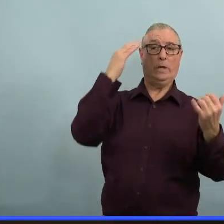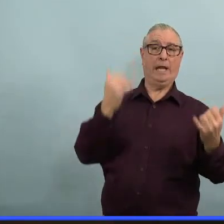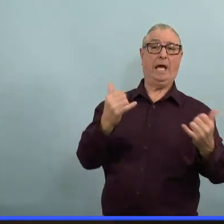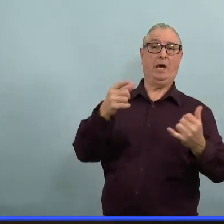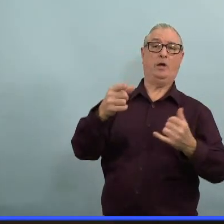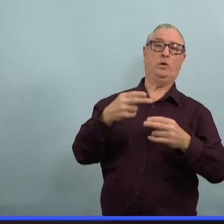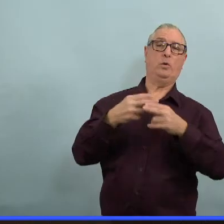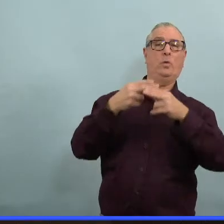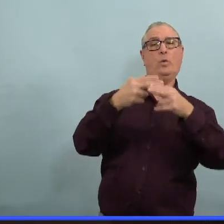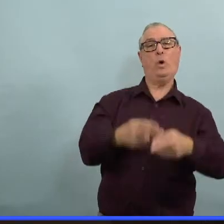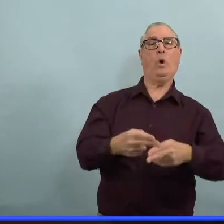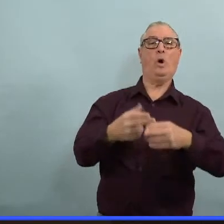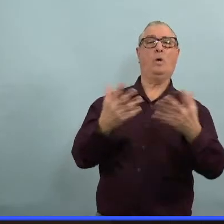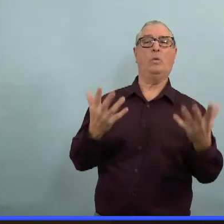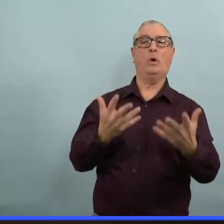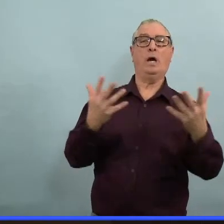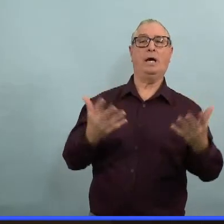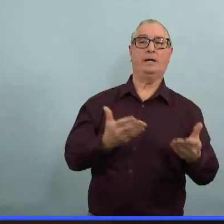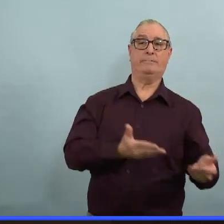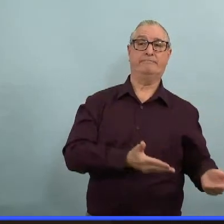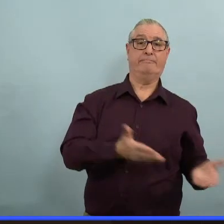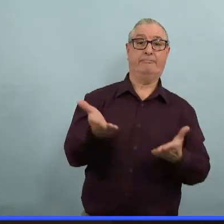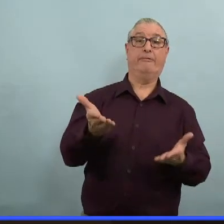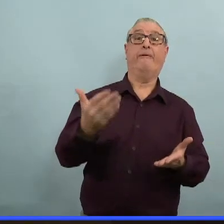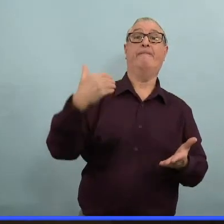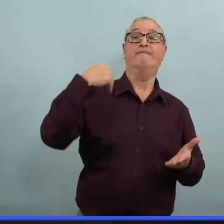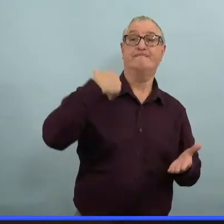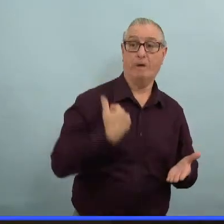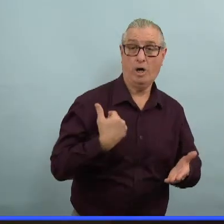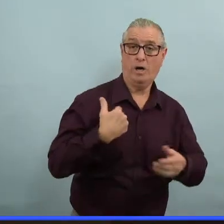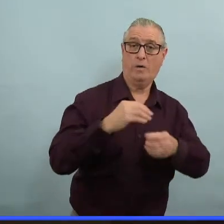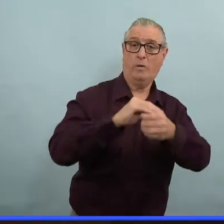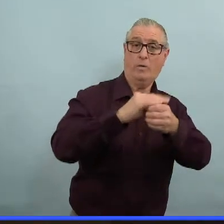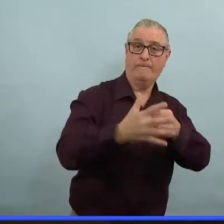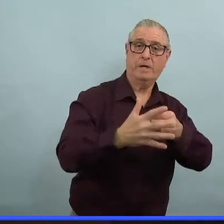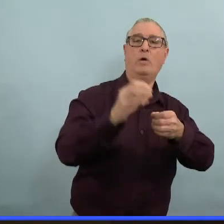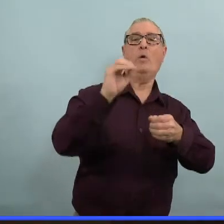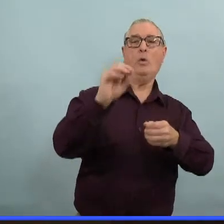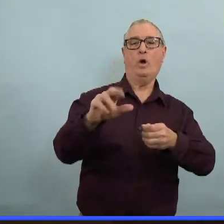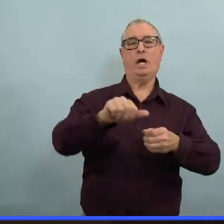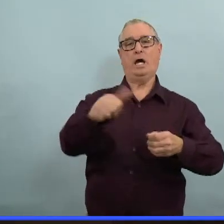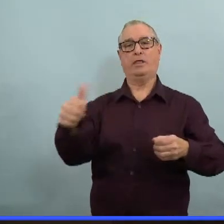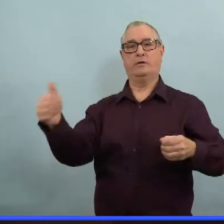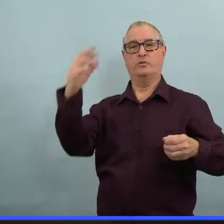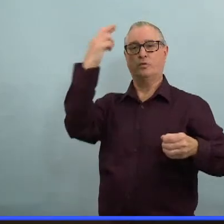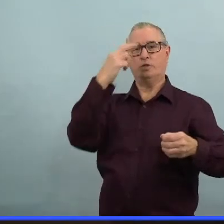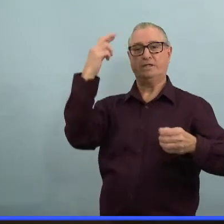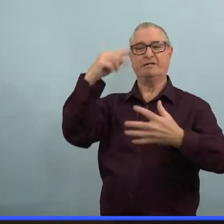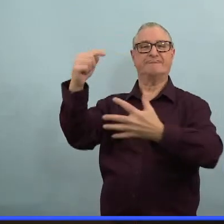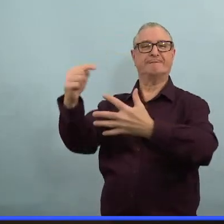but in terms of context where does this um you know compared to say like 2019 2018 when